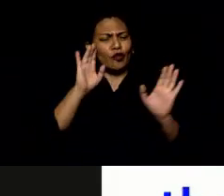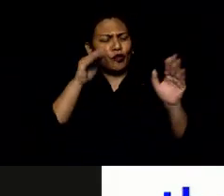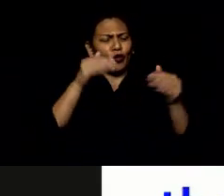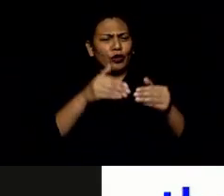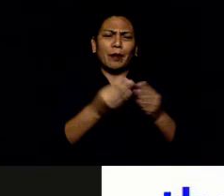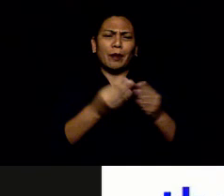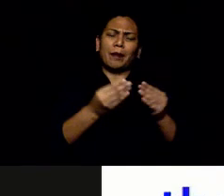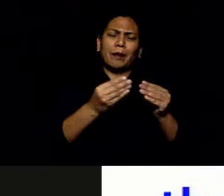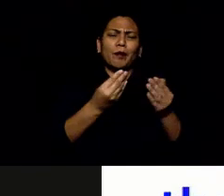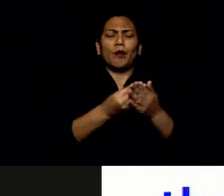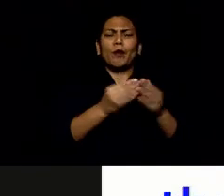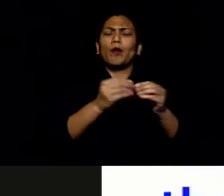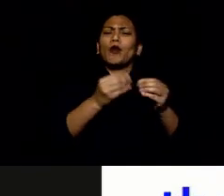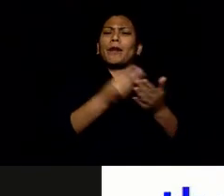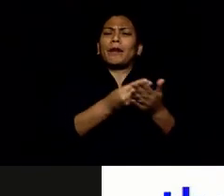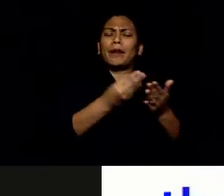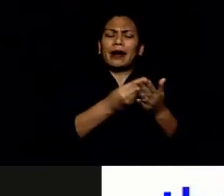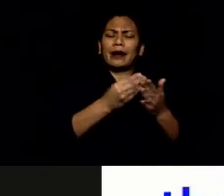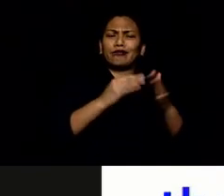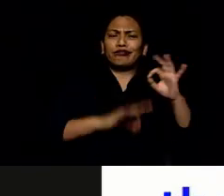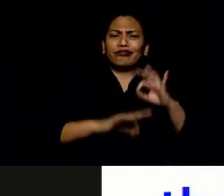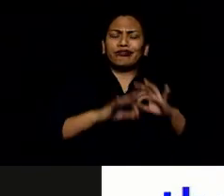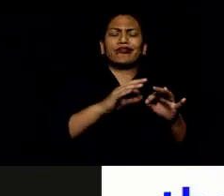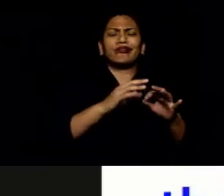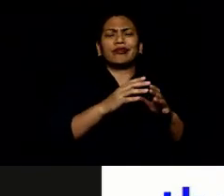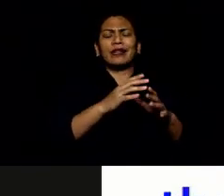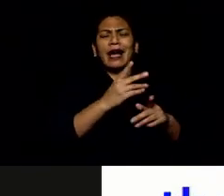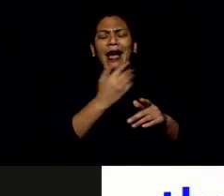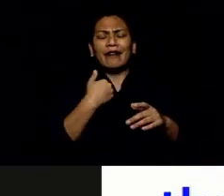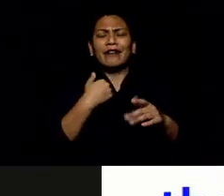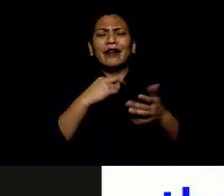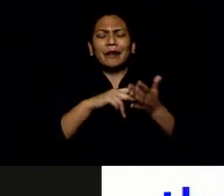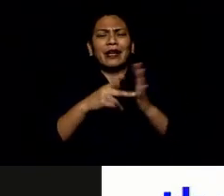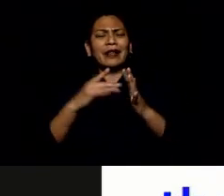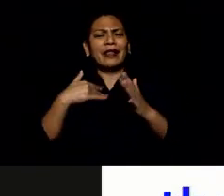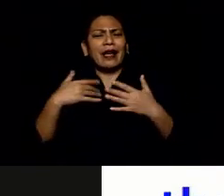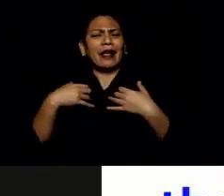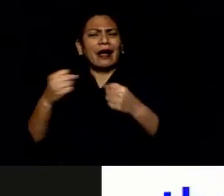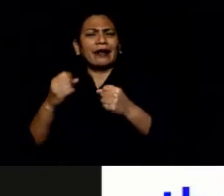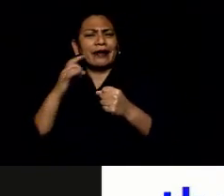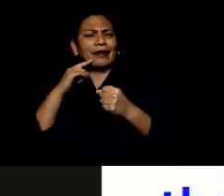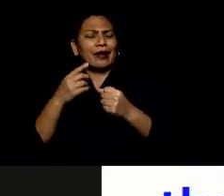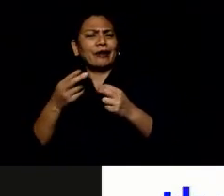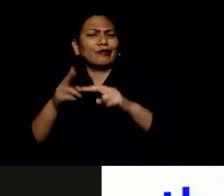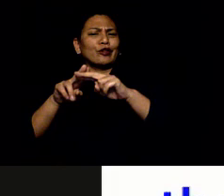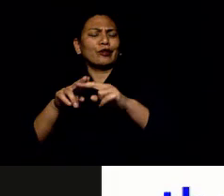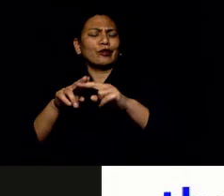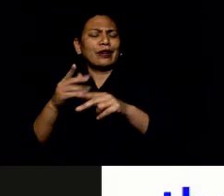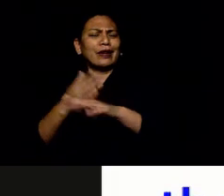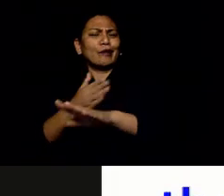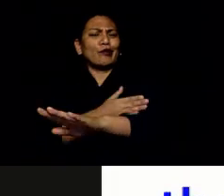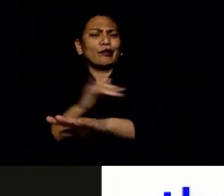address our environmental problems. And that biophysical limits to growth are an illusion because markets